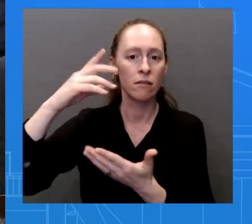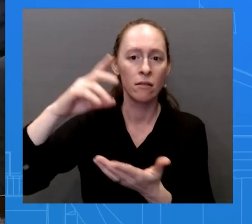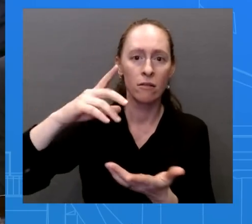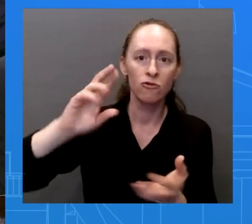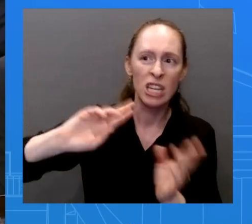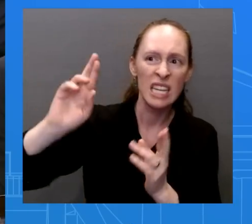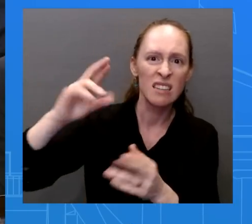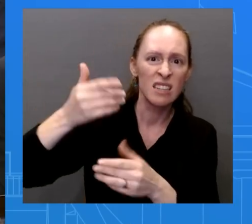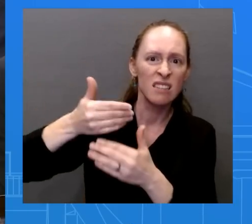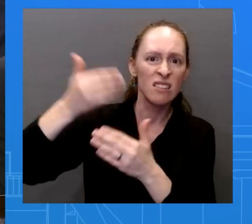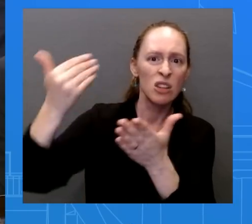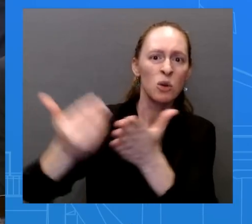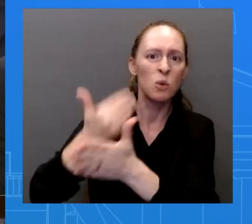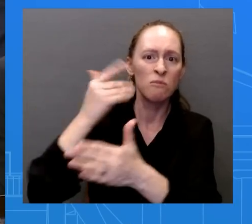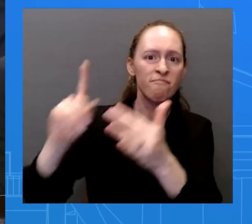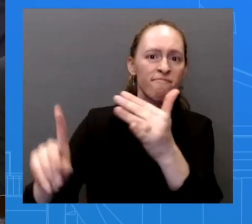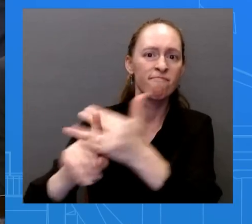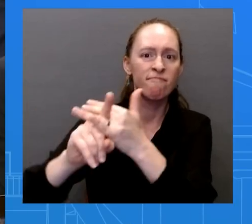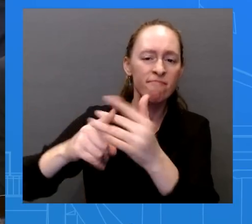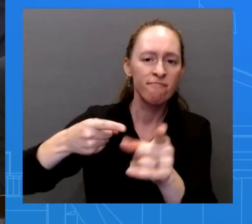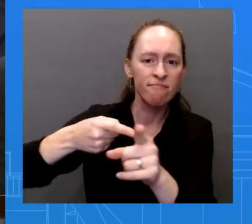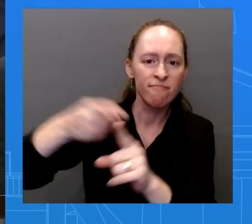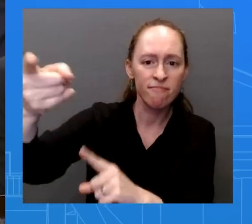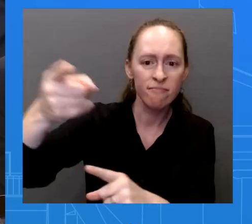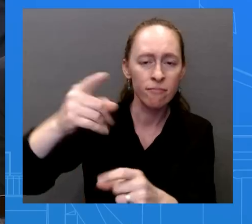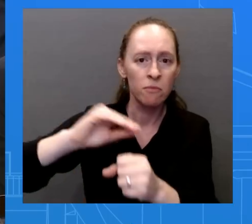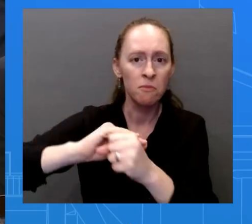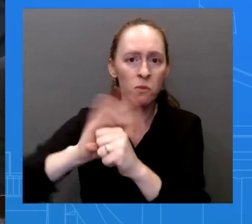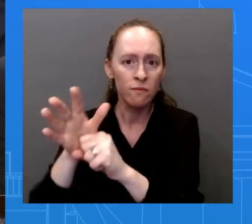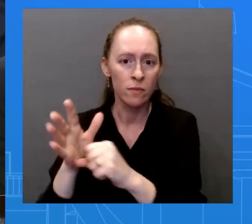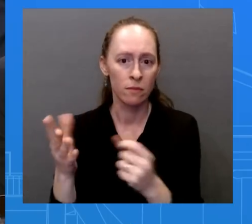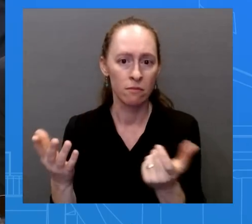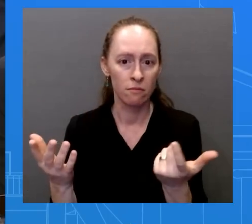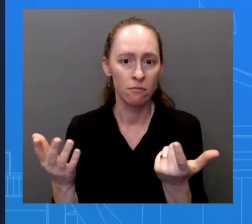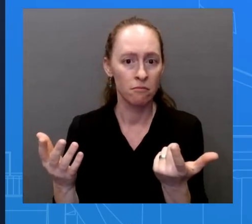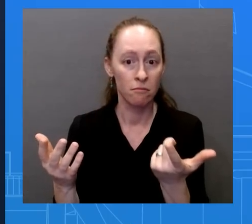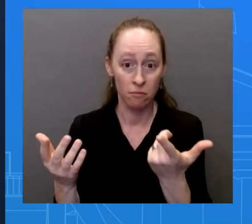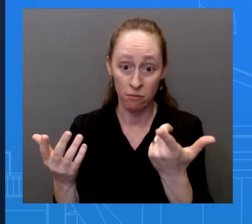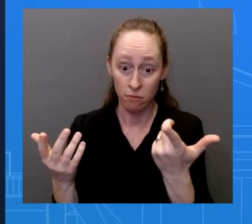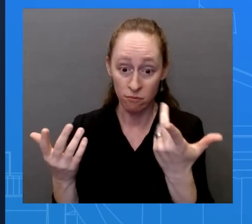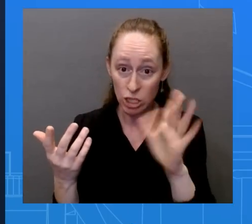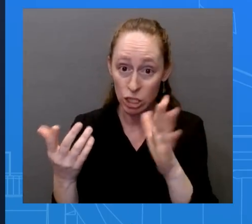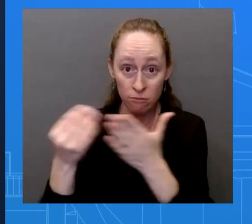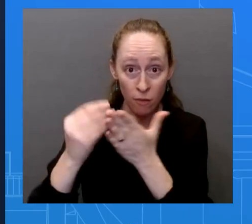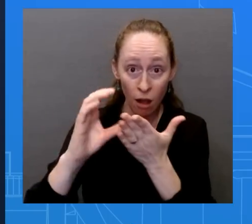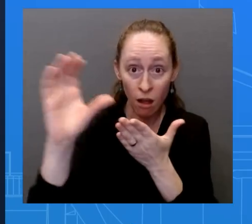Are you in a bad place heading into winter? Dr. Jha: Well, so, no doubt about it that our response